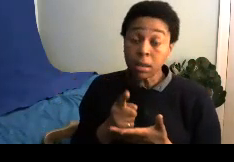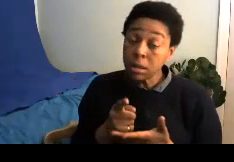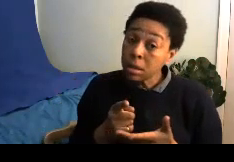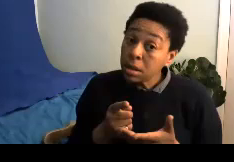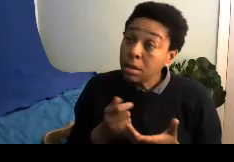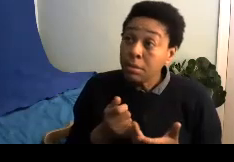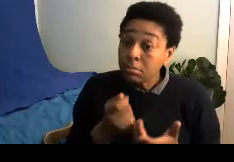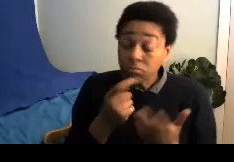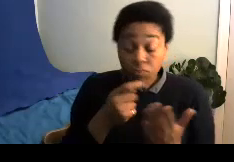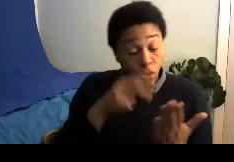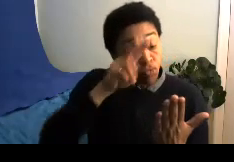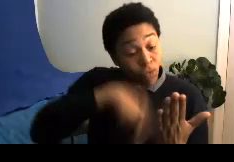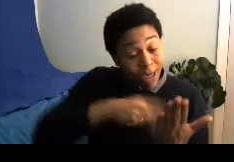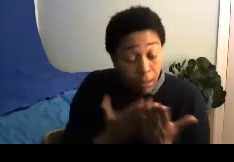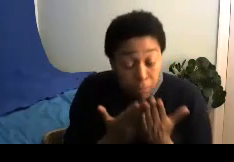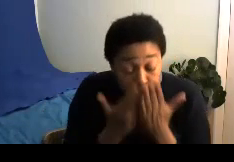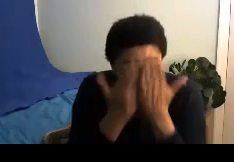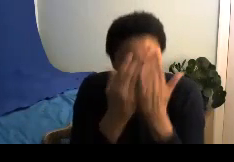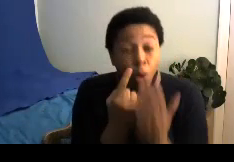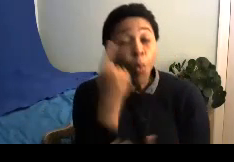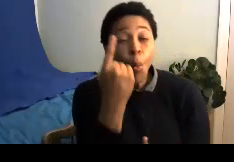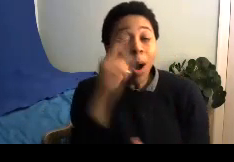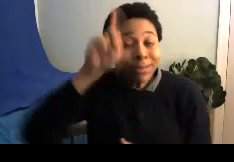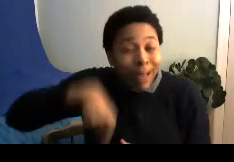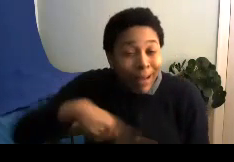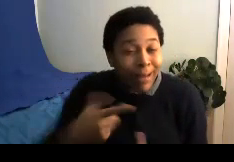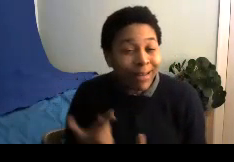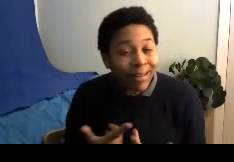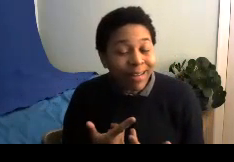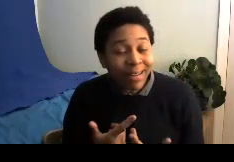day, from cover to cover. He thought it striking that a black